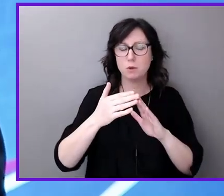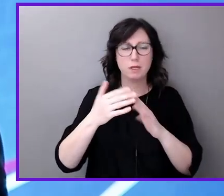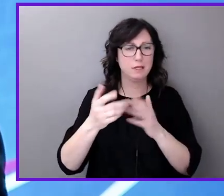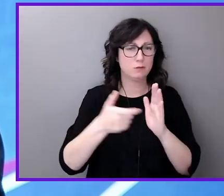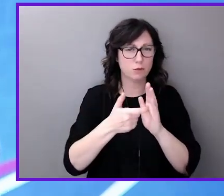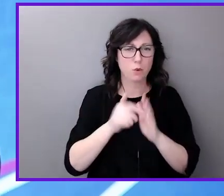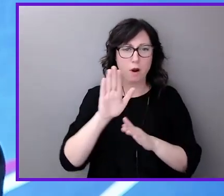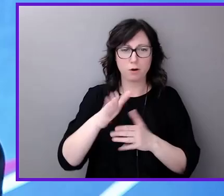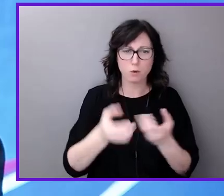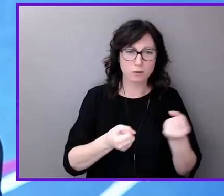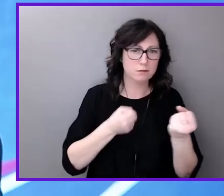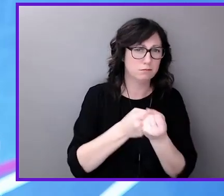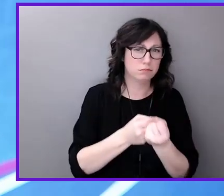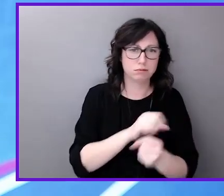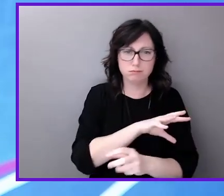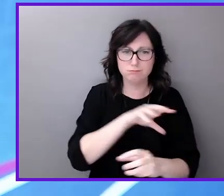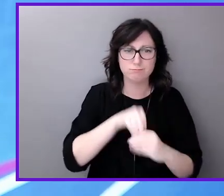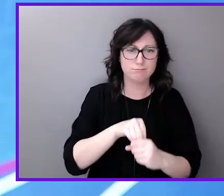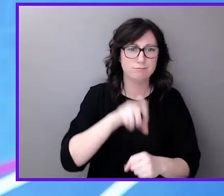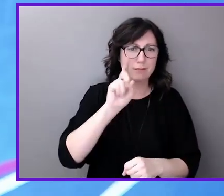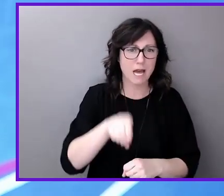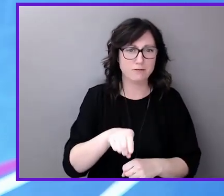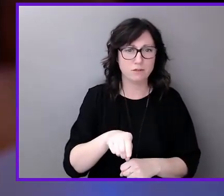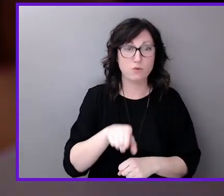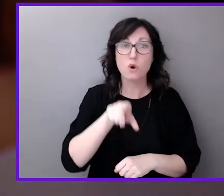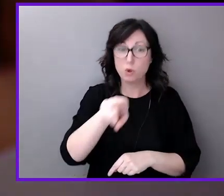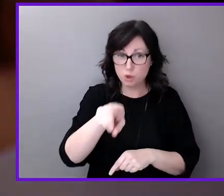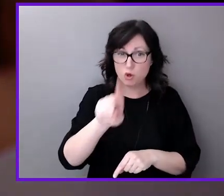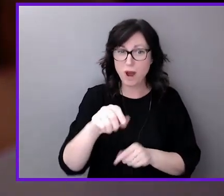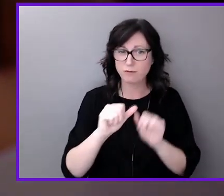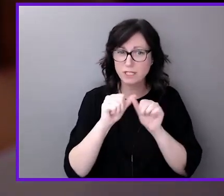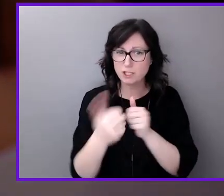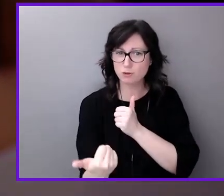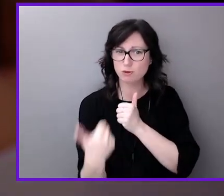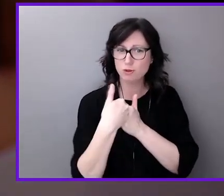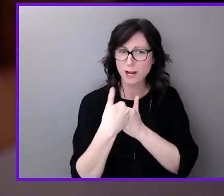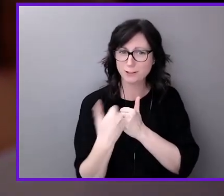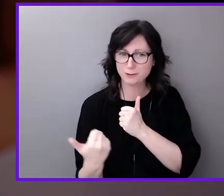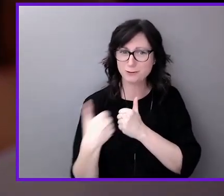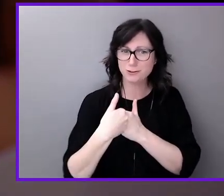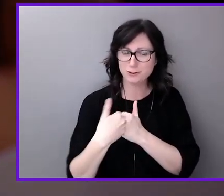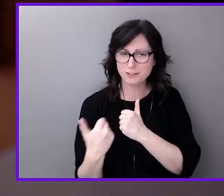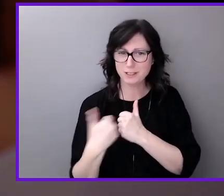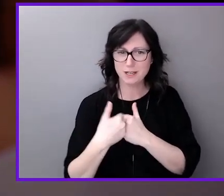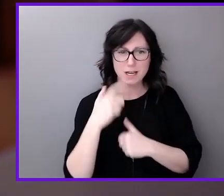More than this, we need you to challenge us, to question our assumptions and our approach,